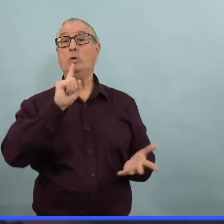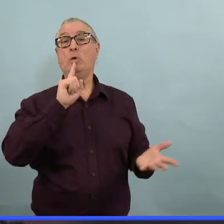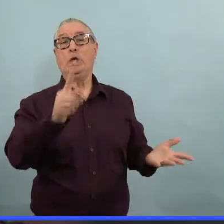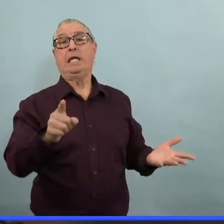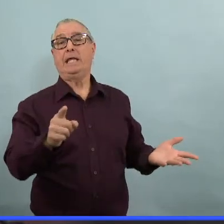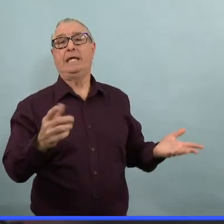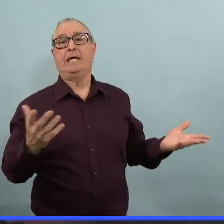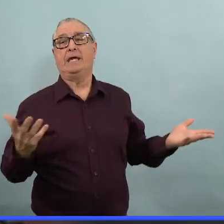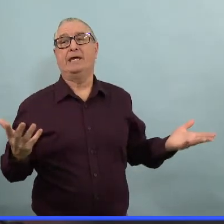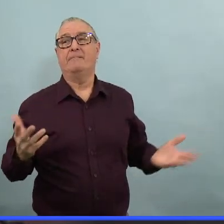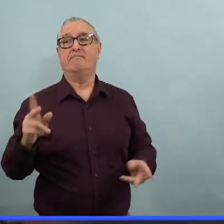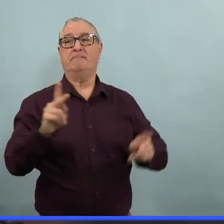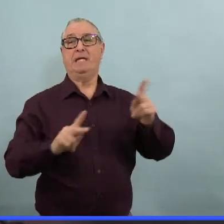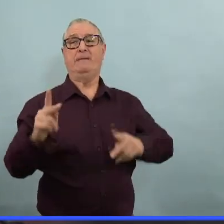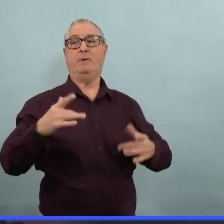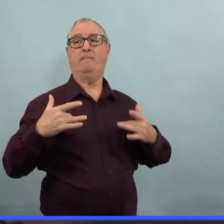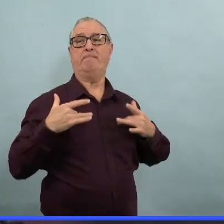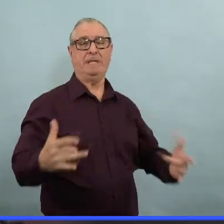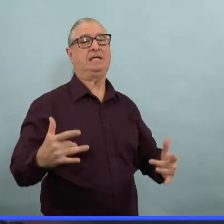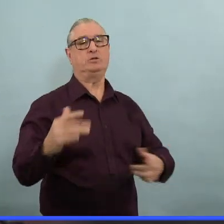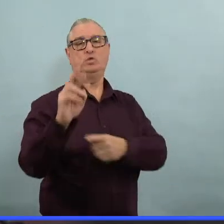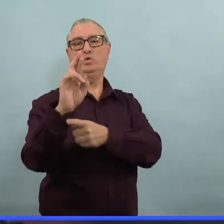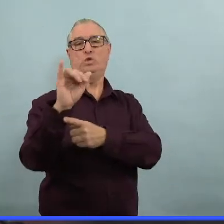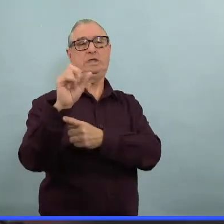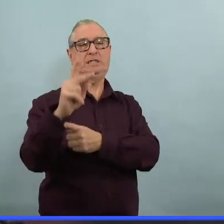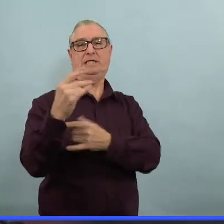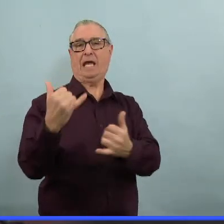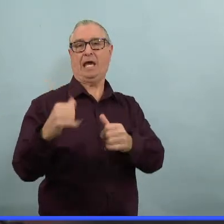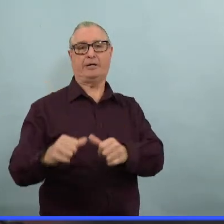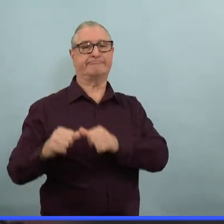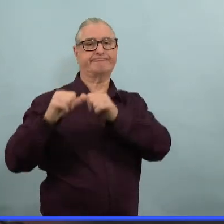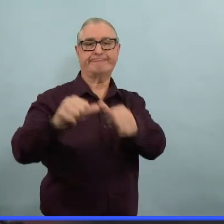you know who knows what covid will do next respiratory virus season people who are in